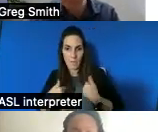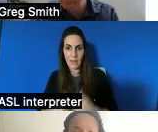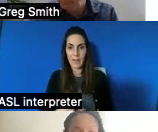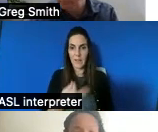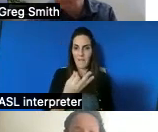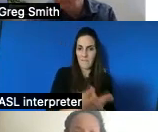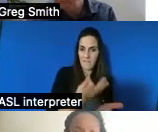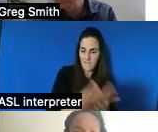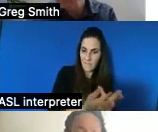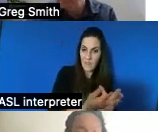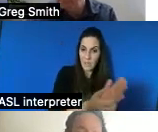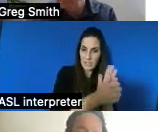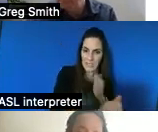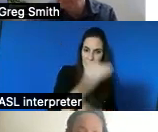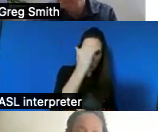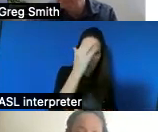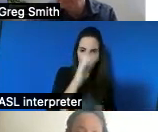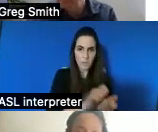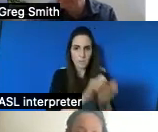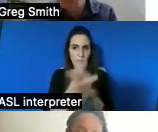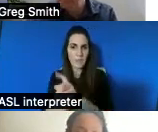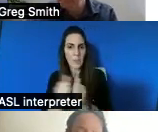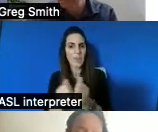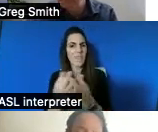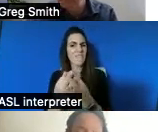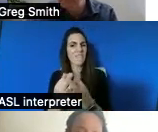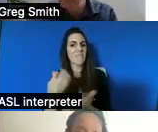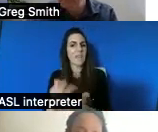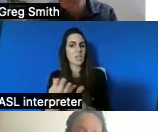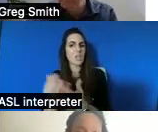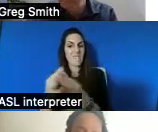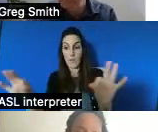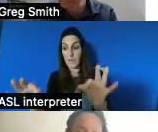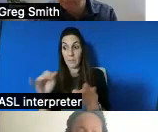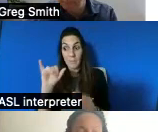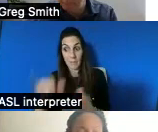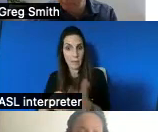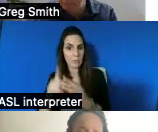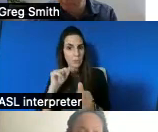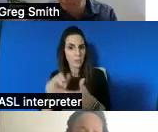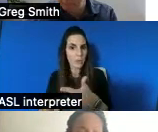Financial Freedom and with Financial Freedom you can prioritize your health pursue your dreams and